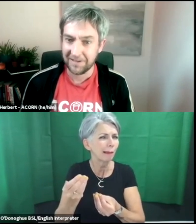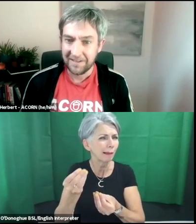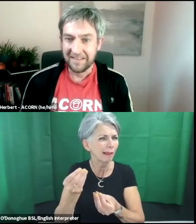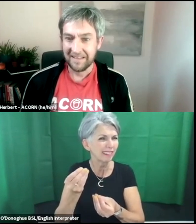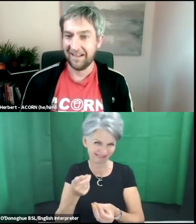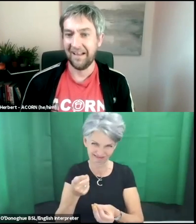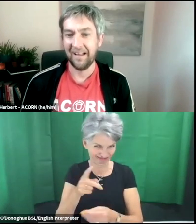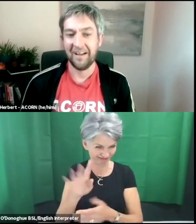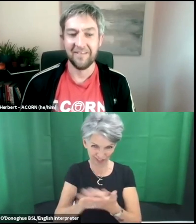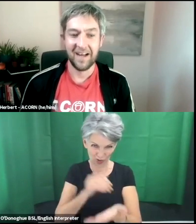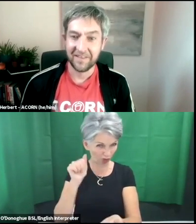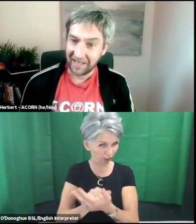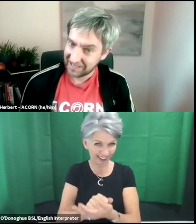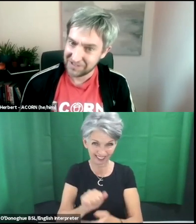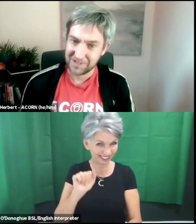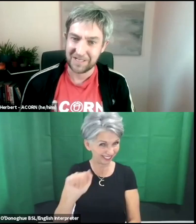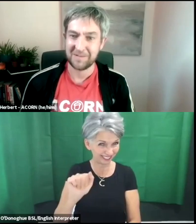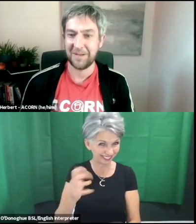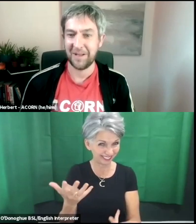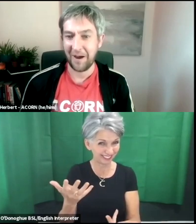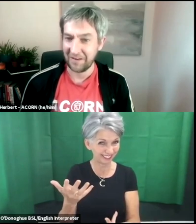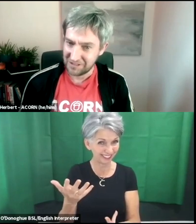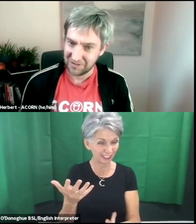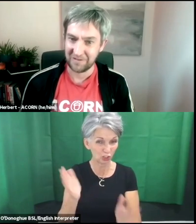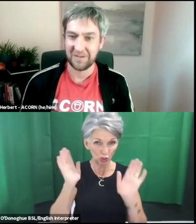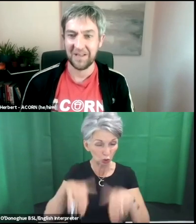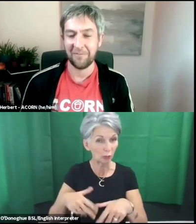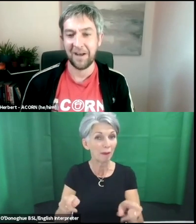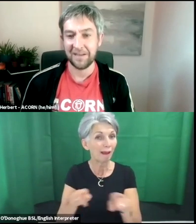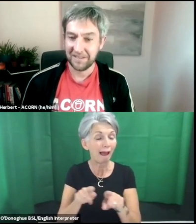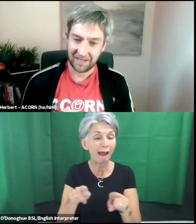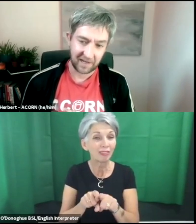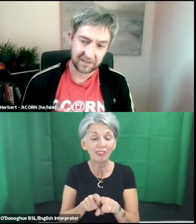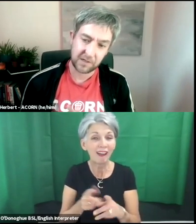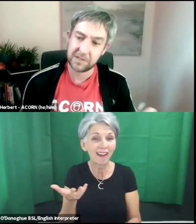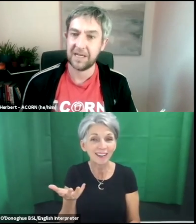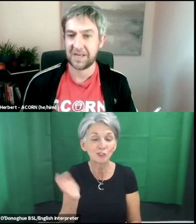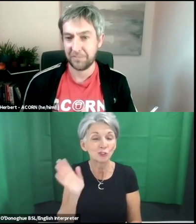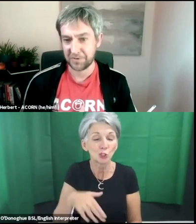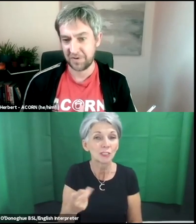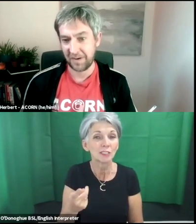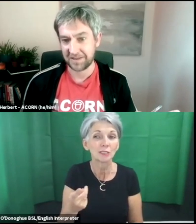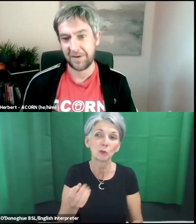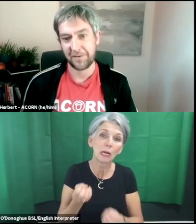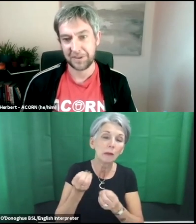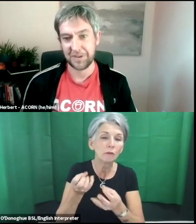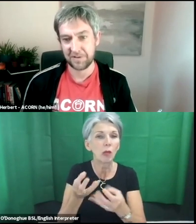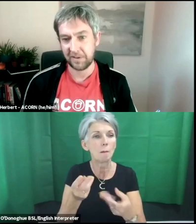And that it doesn't need to be that way, that it shouldn't have been that way. And using examples from the past of how things used to be.